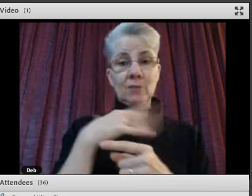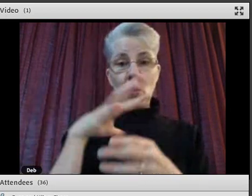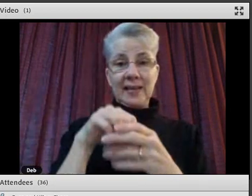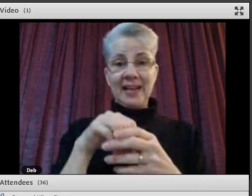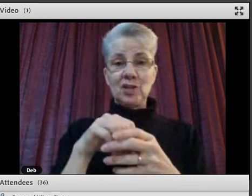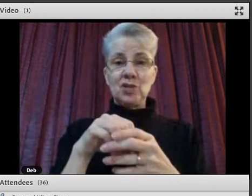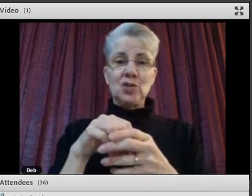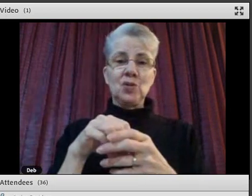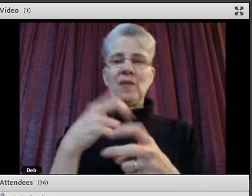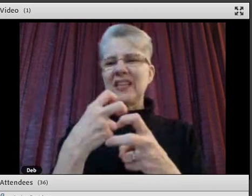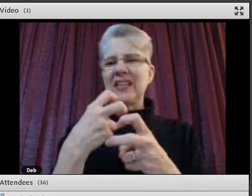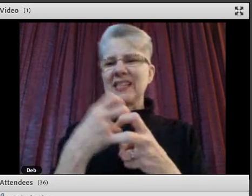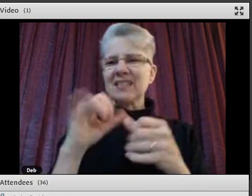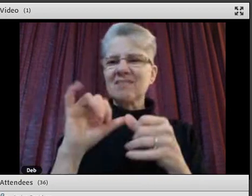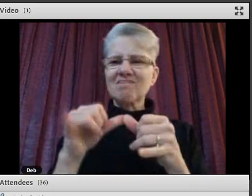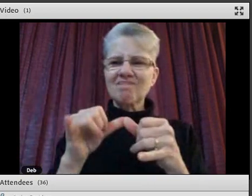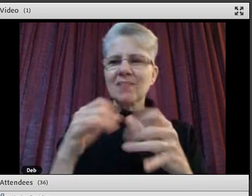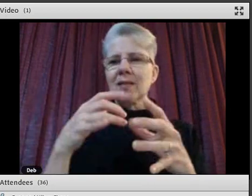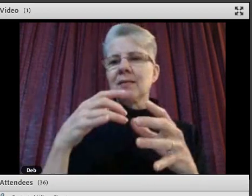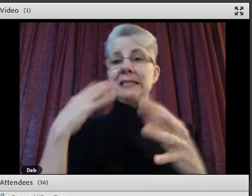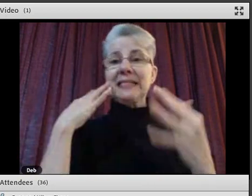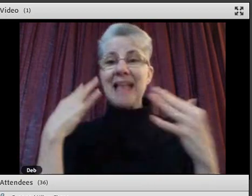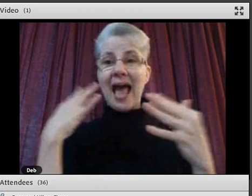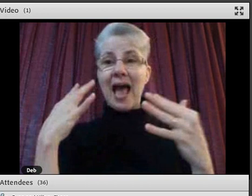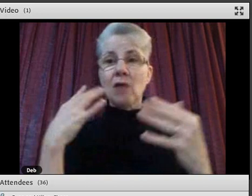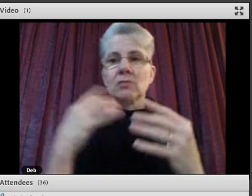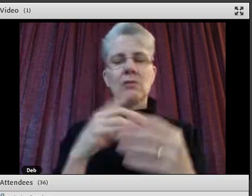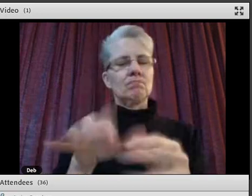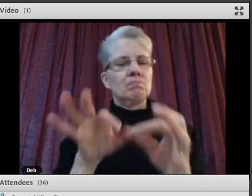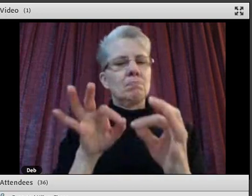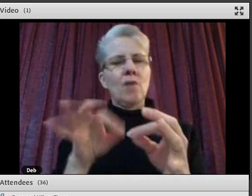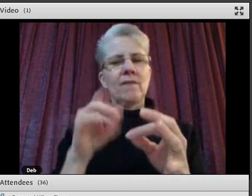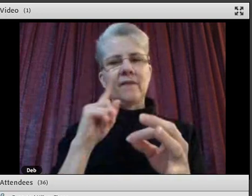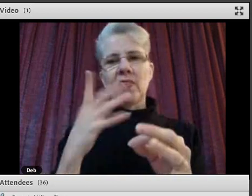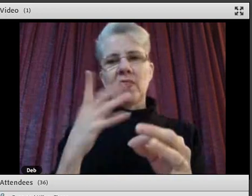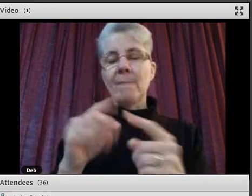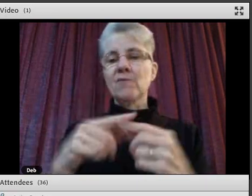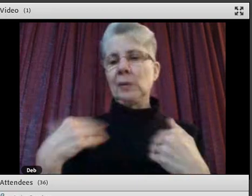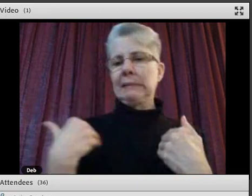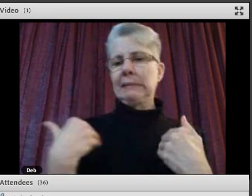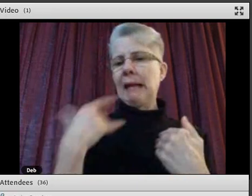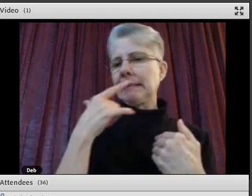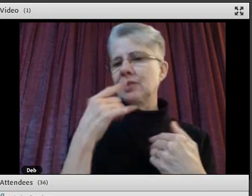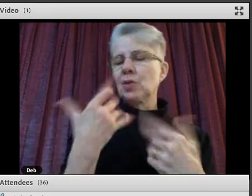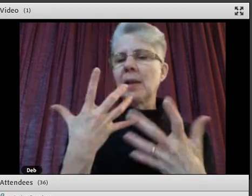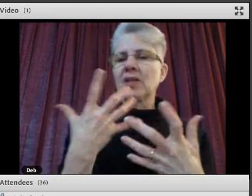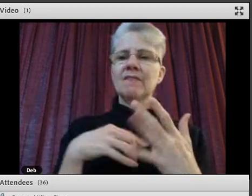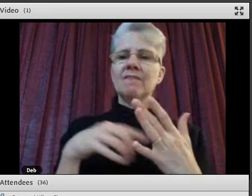and things like that, yes, totally. For the younger kids, you might find that making